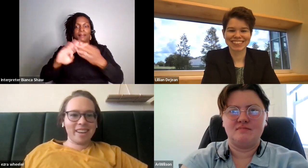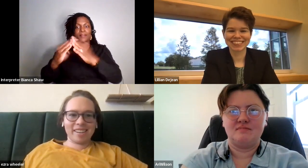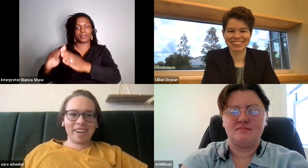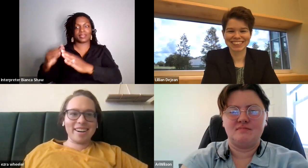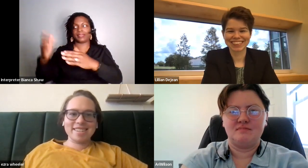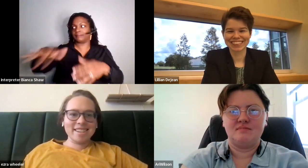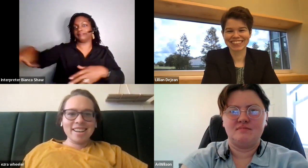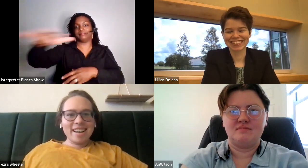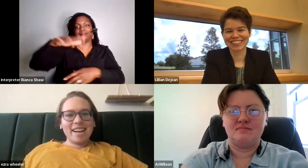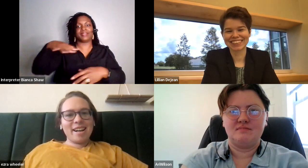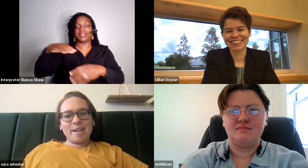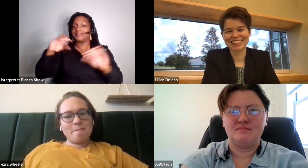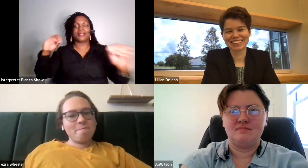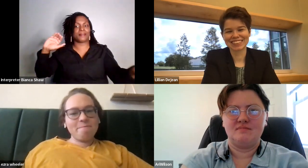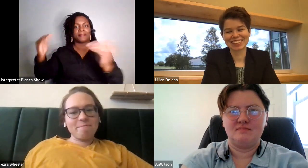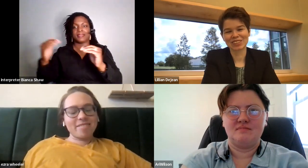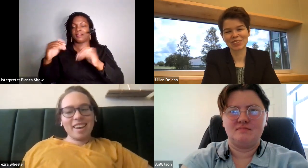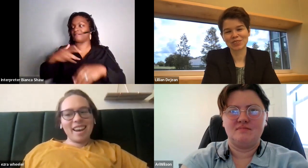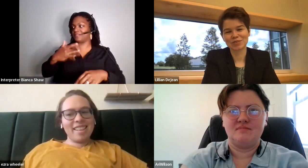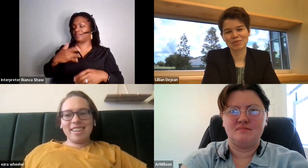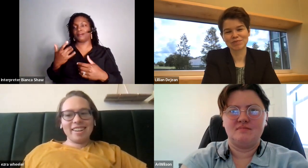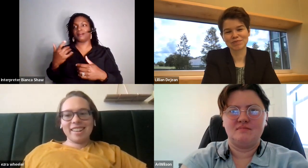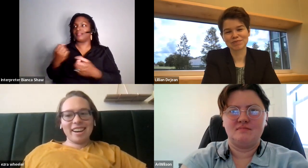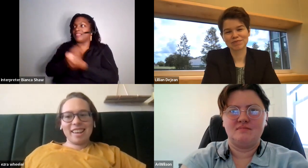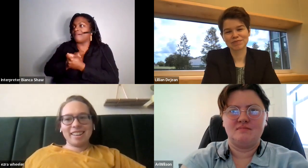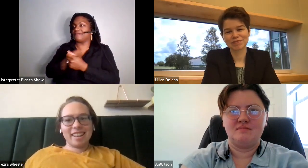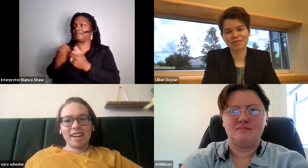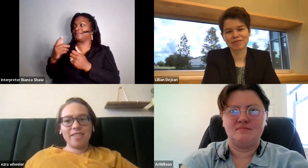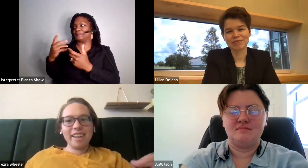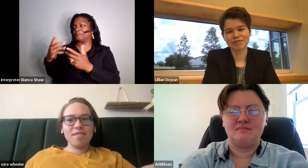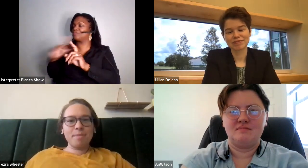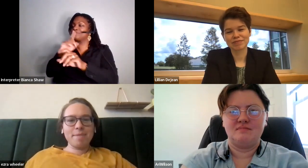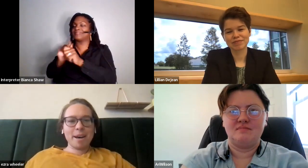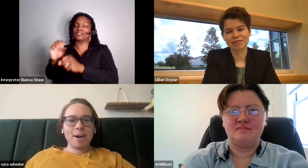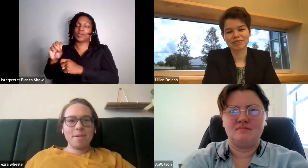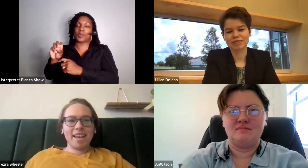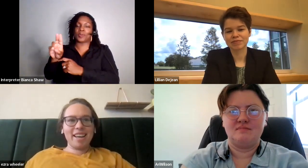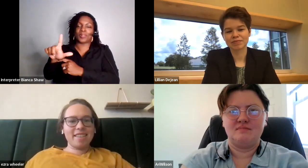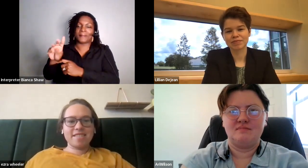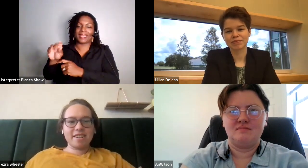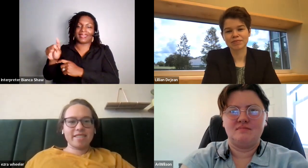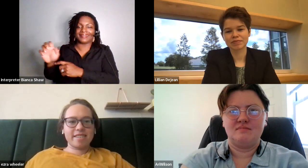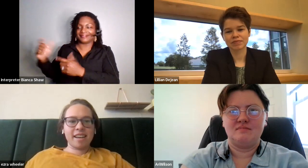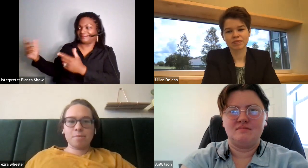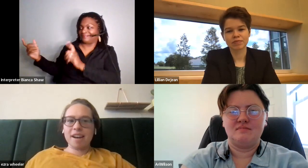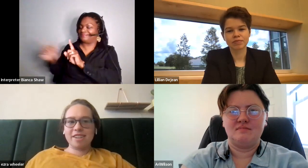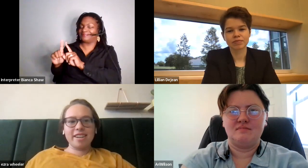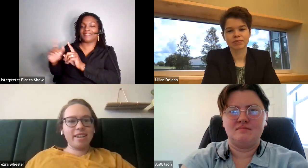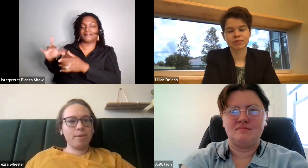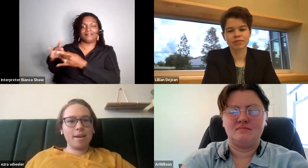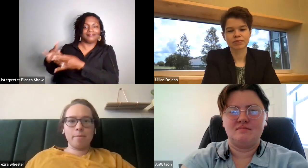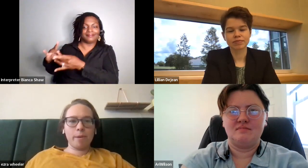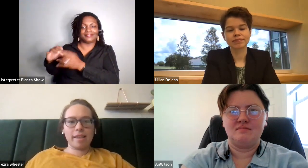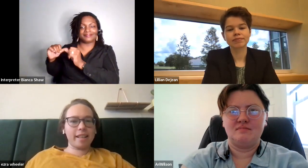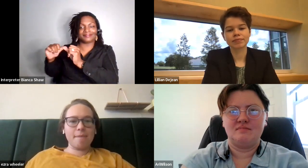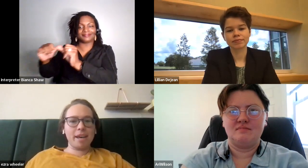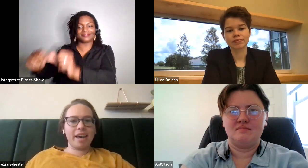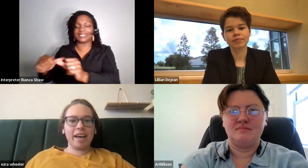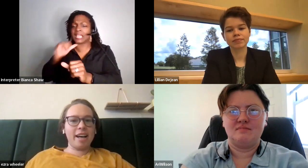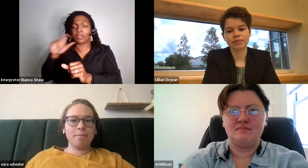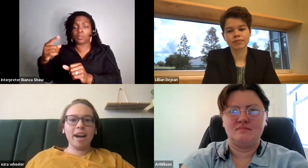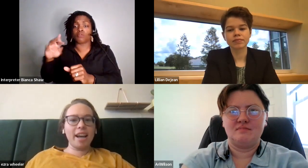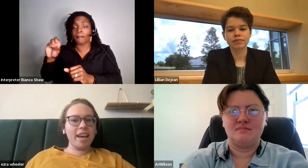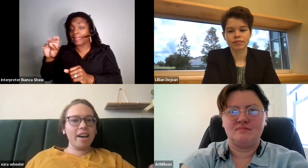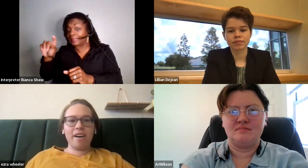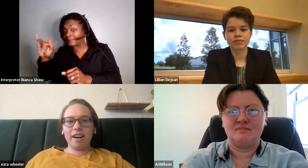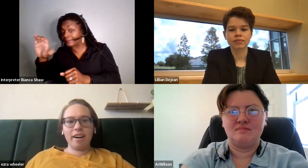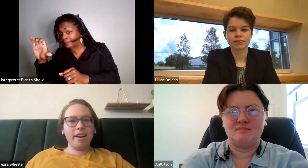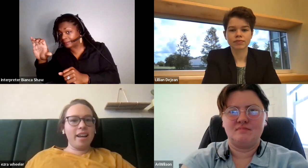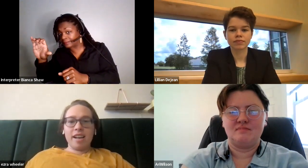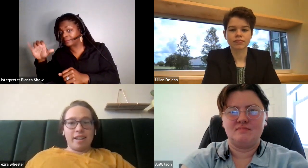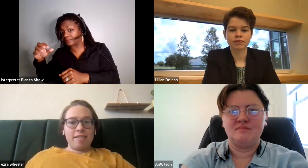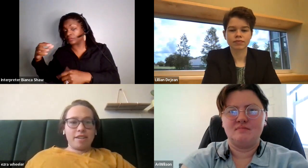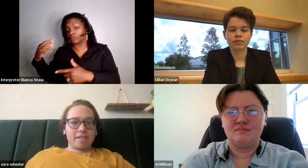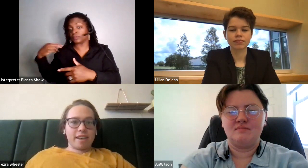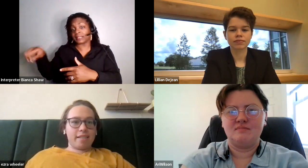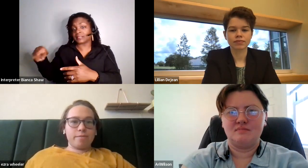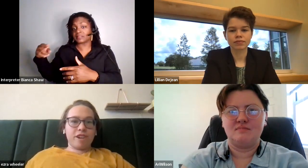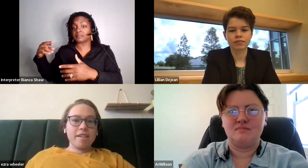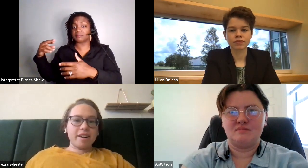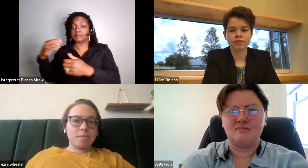compares And then the other thing, I think that really gives me empowerment is just expression with whether that be writing our even just like gender expression.